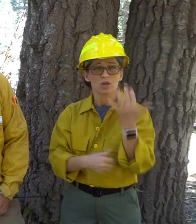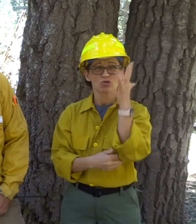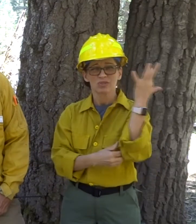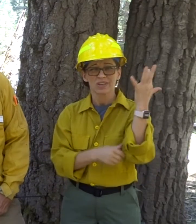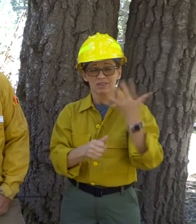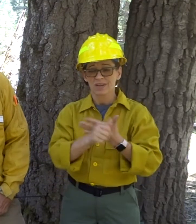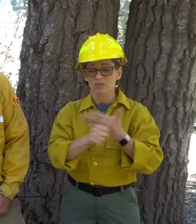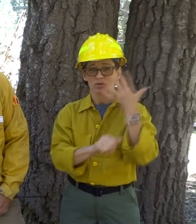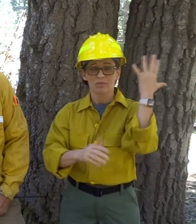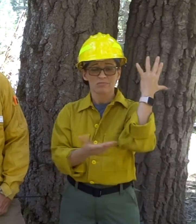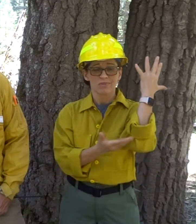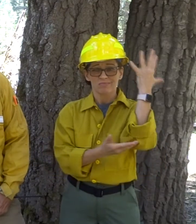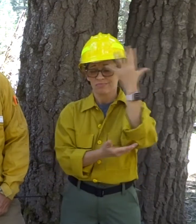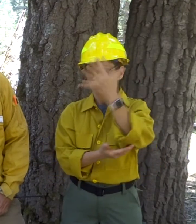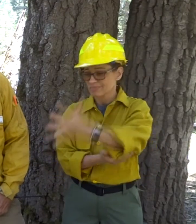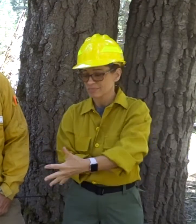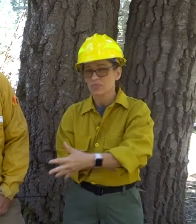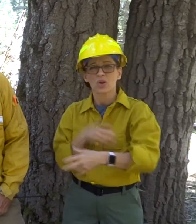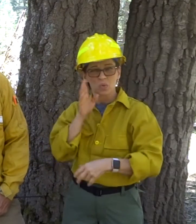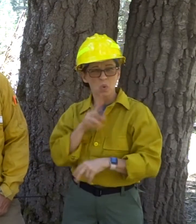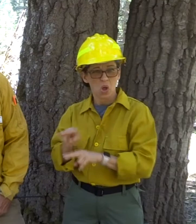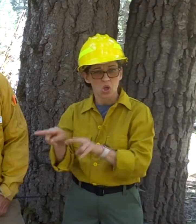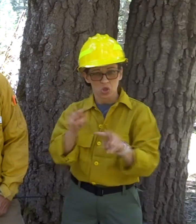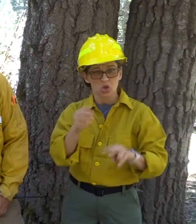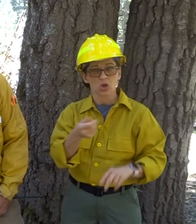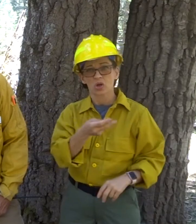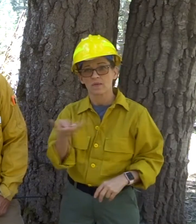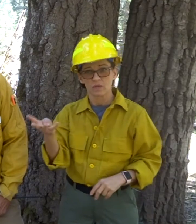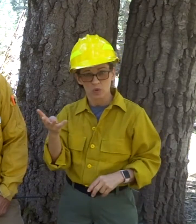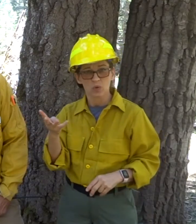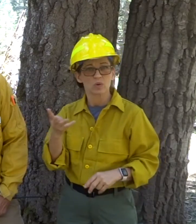We will take a look at some of that operation.